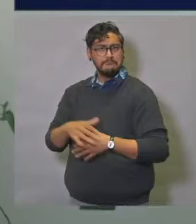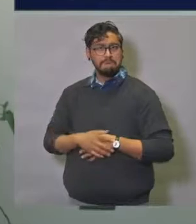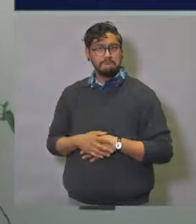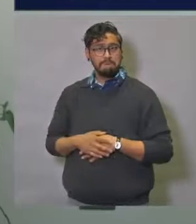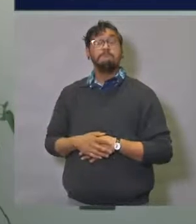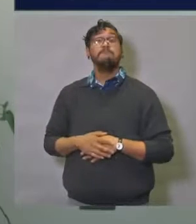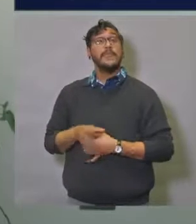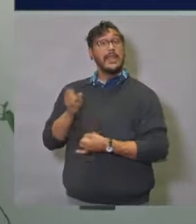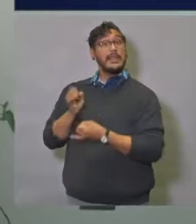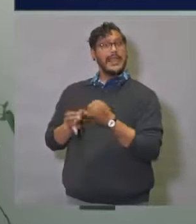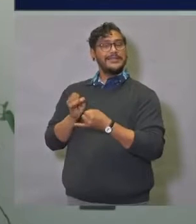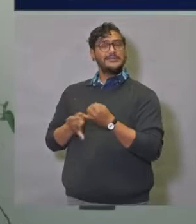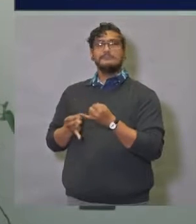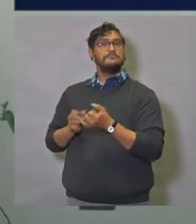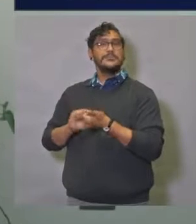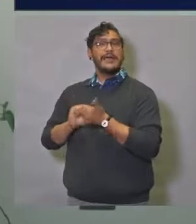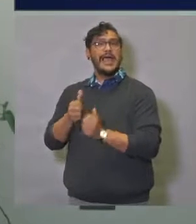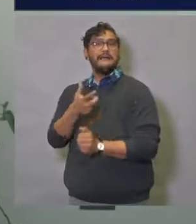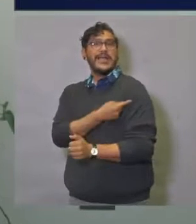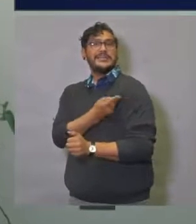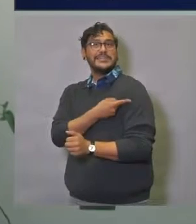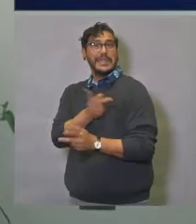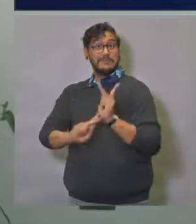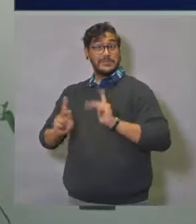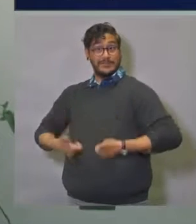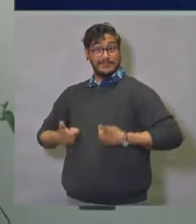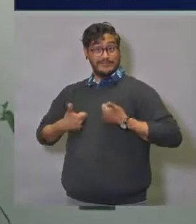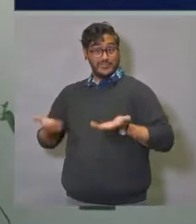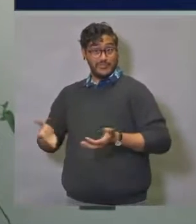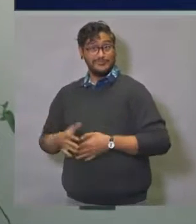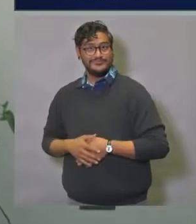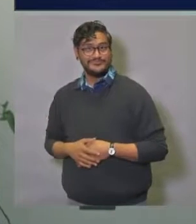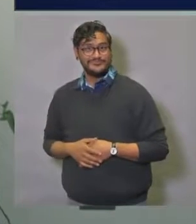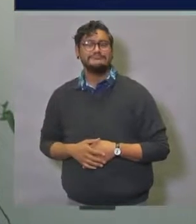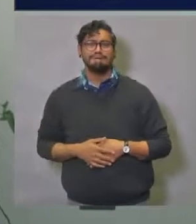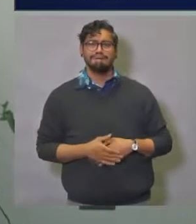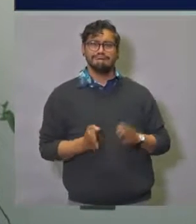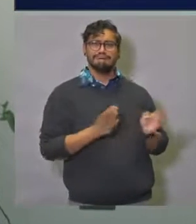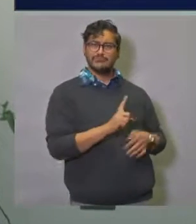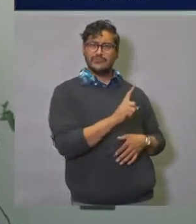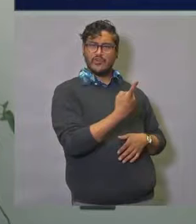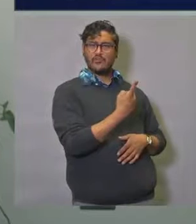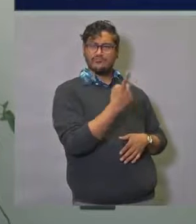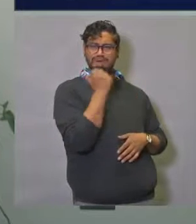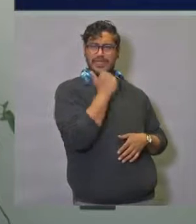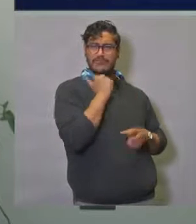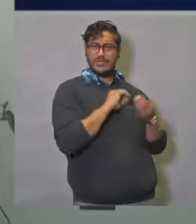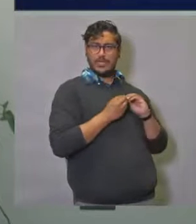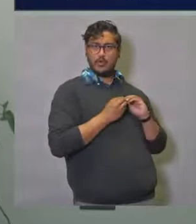THEN UPDATES ON THE PROGRESS TO VACCINATE RESIDENTS.